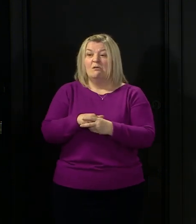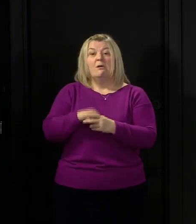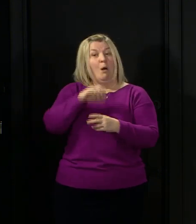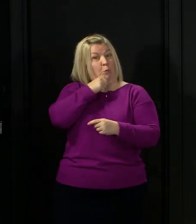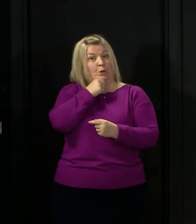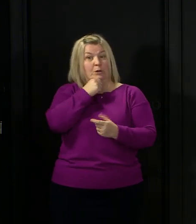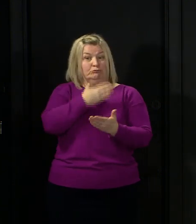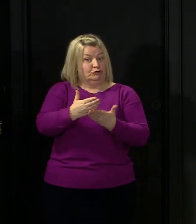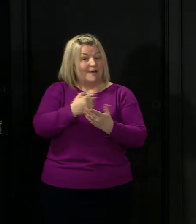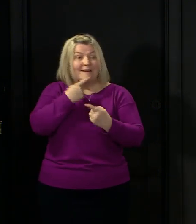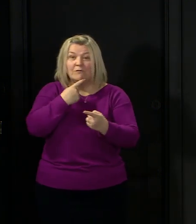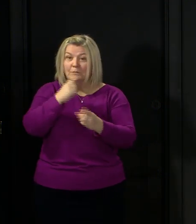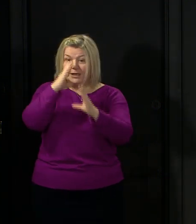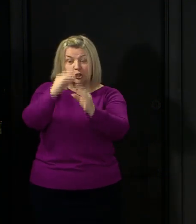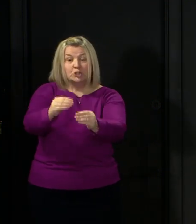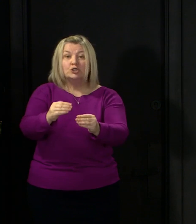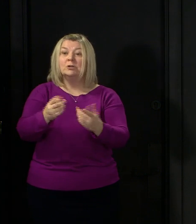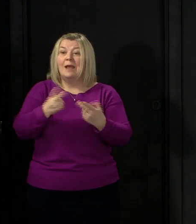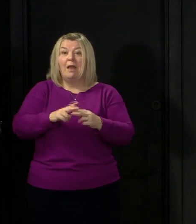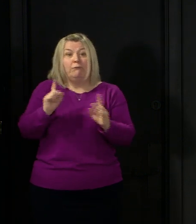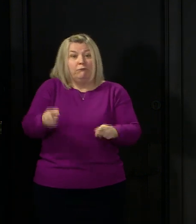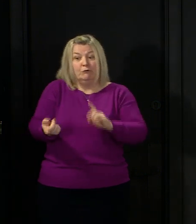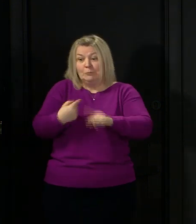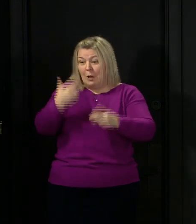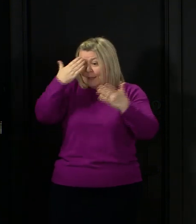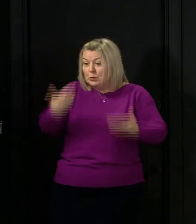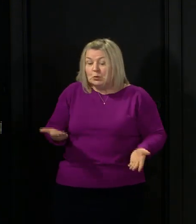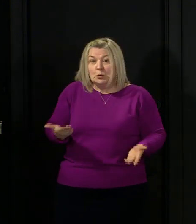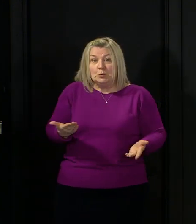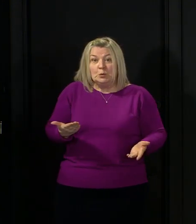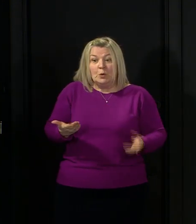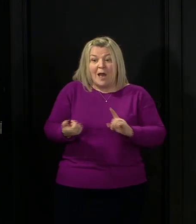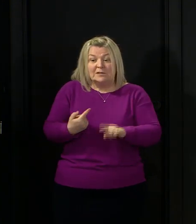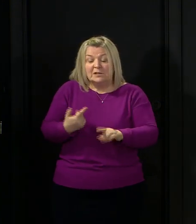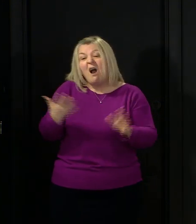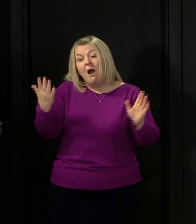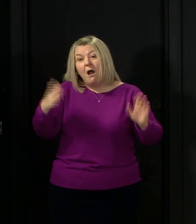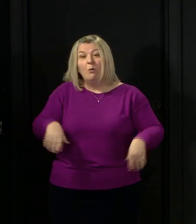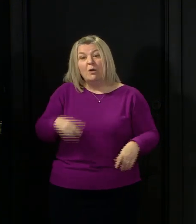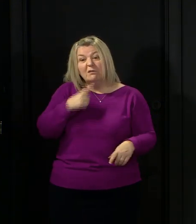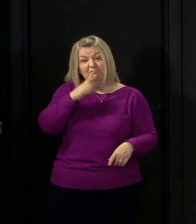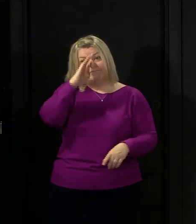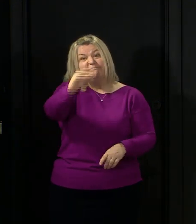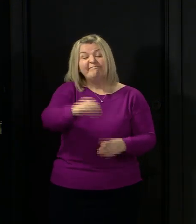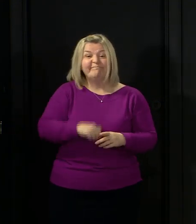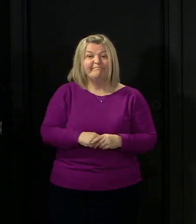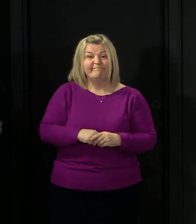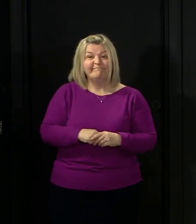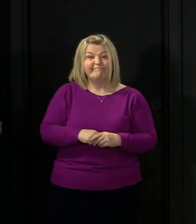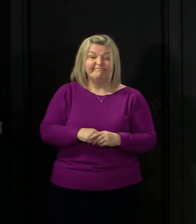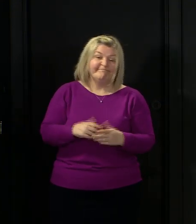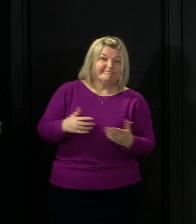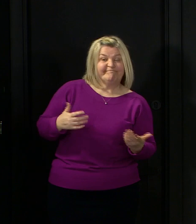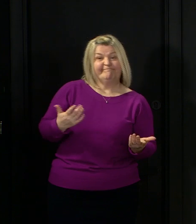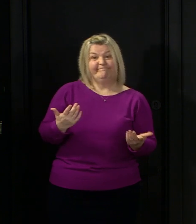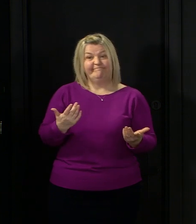to which I don't yet have answers. And I'll be candid as well about the difficulty of